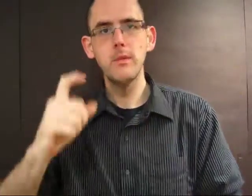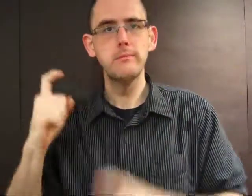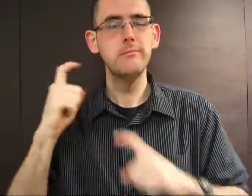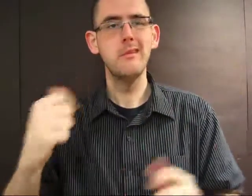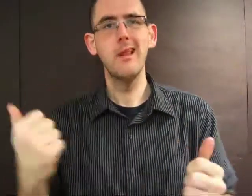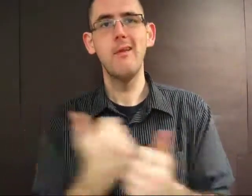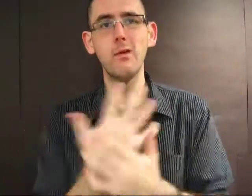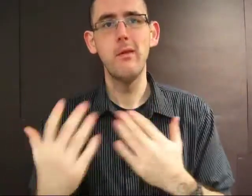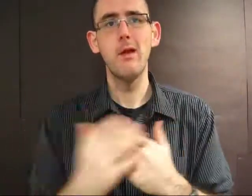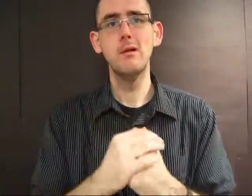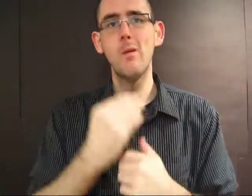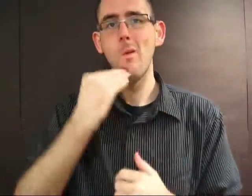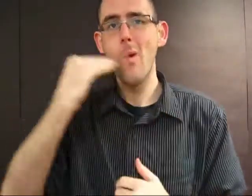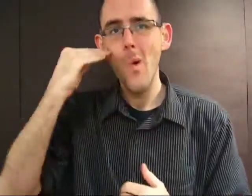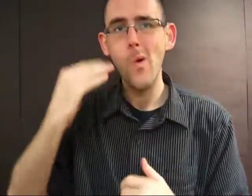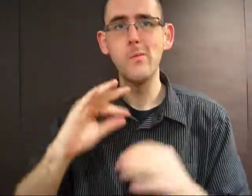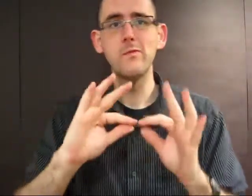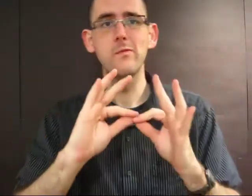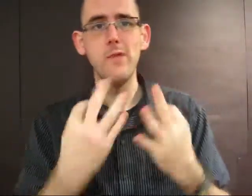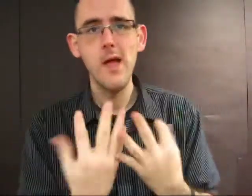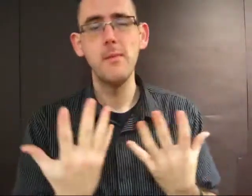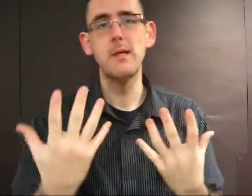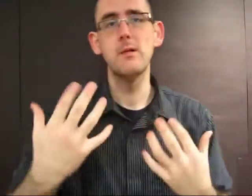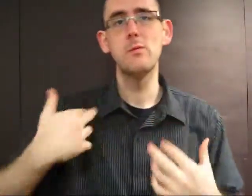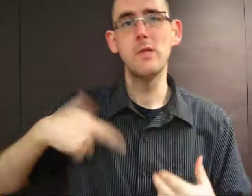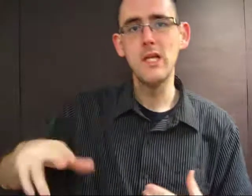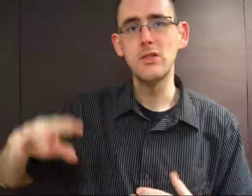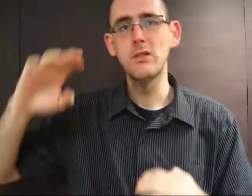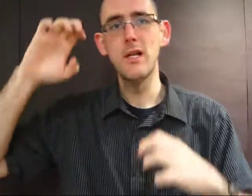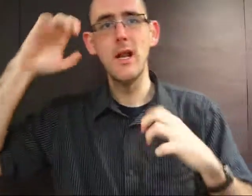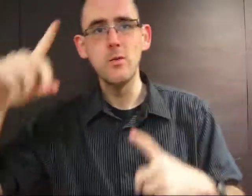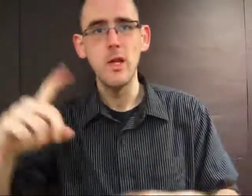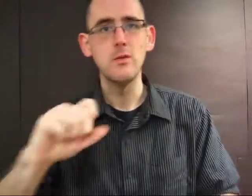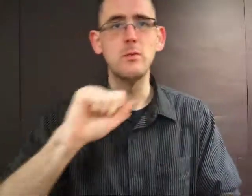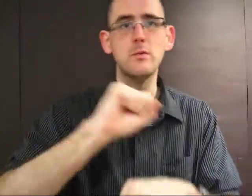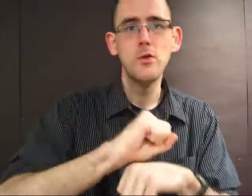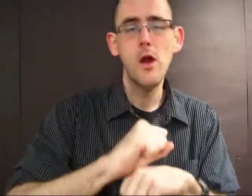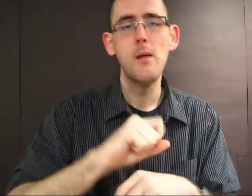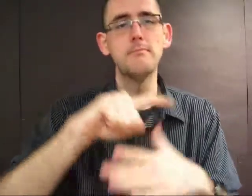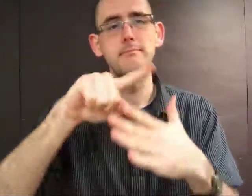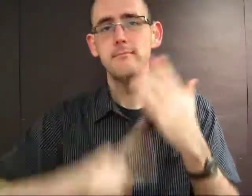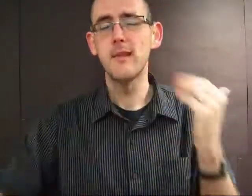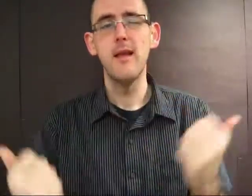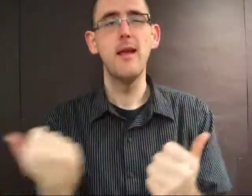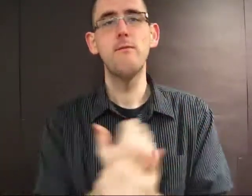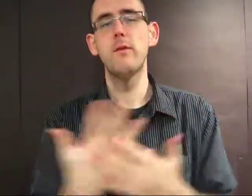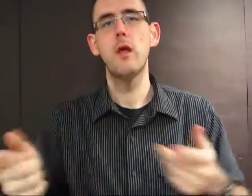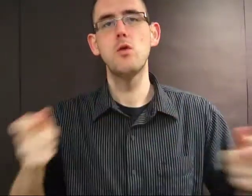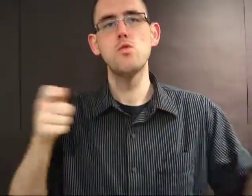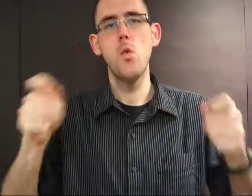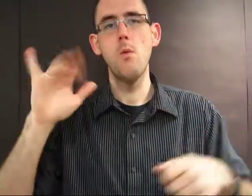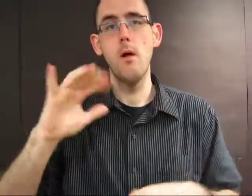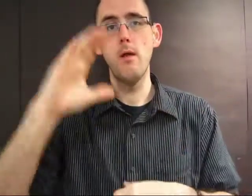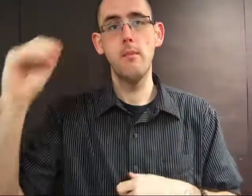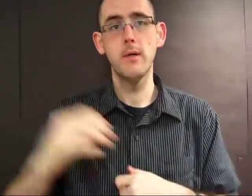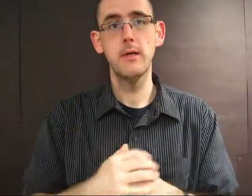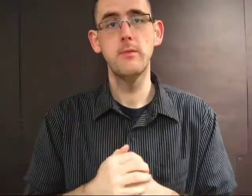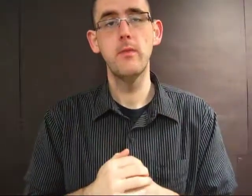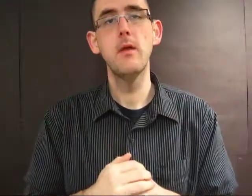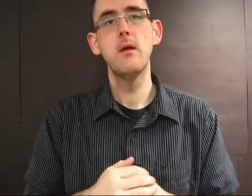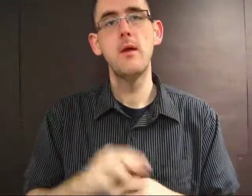The companies provide everything -- homes, families, religions, education, jobs, the whole schmear.